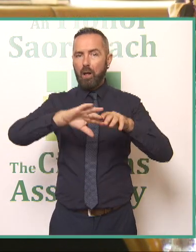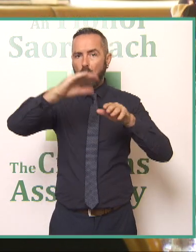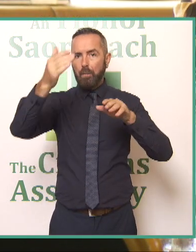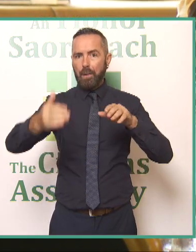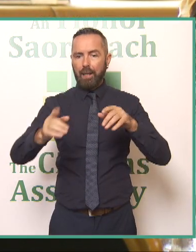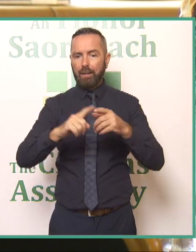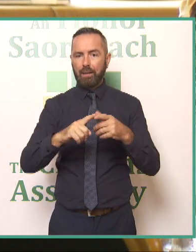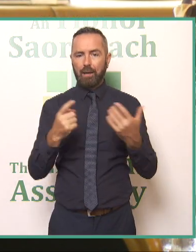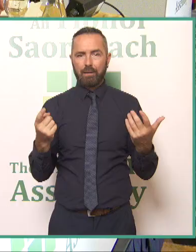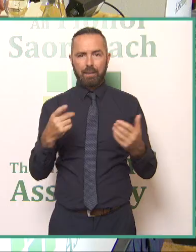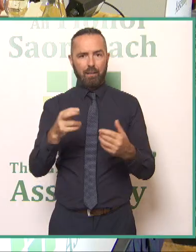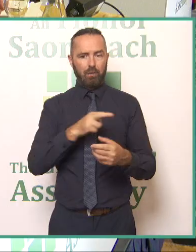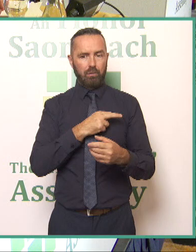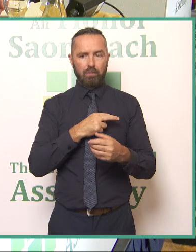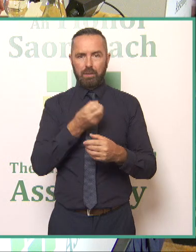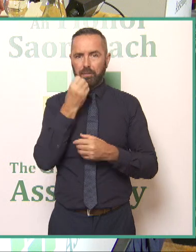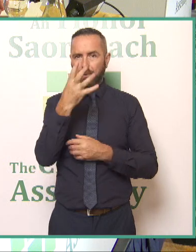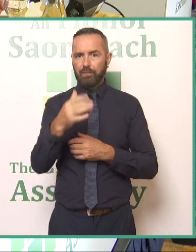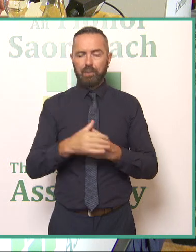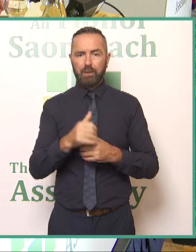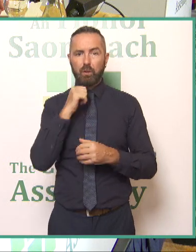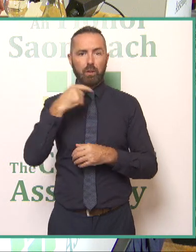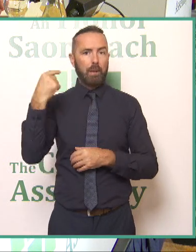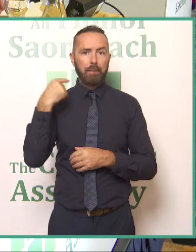pastures so I can still be great but it doesn't get any fertilizer pesticides